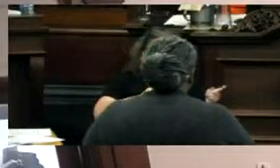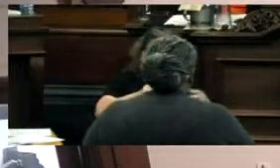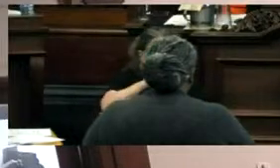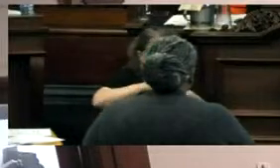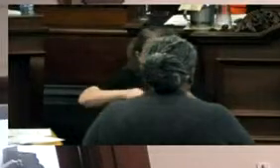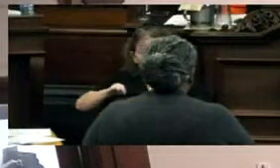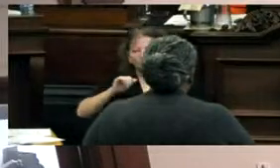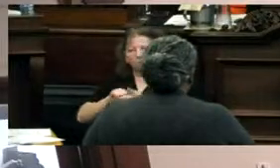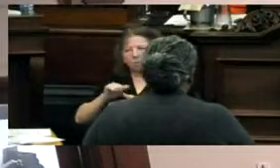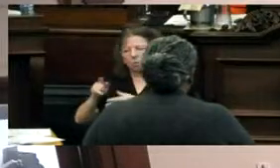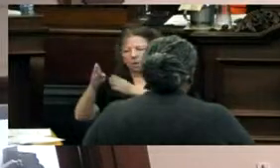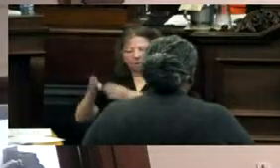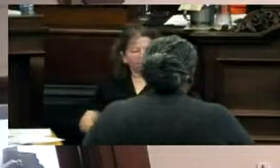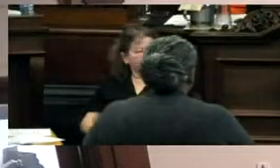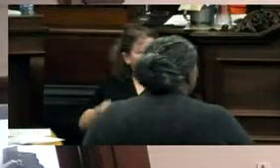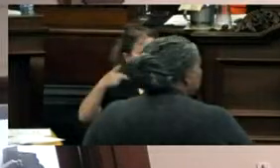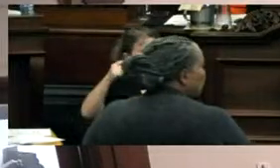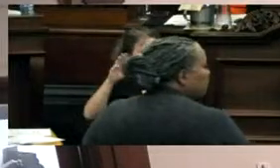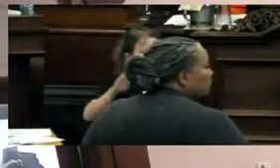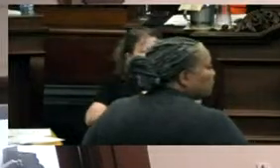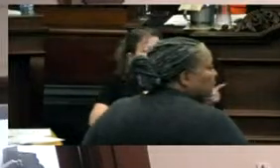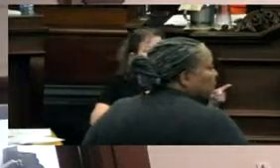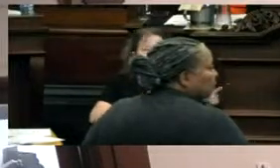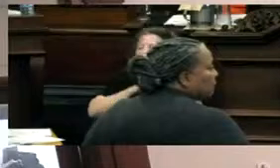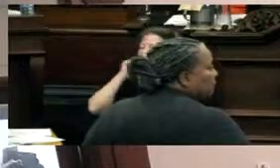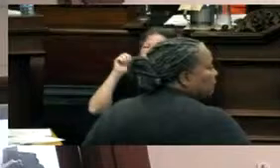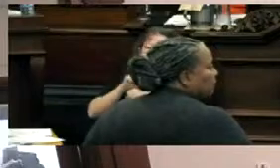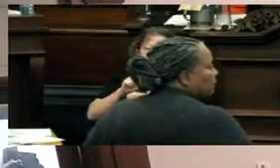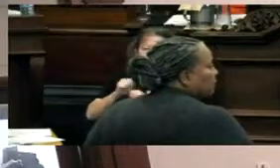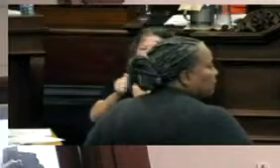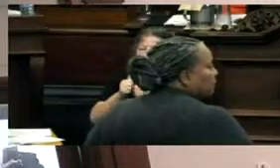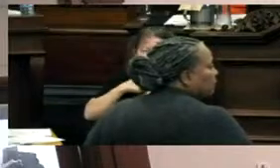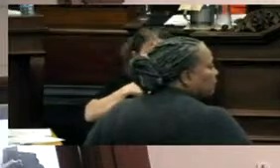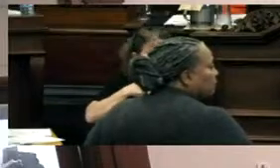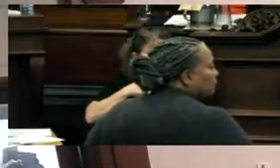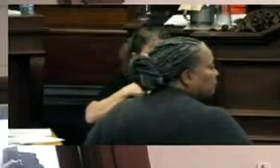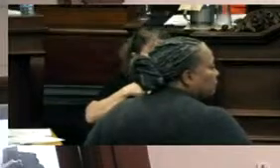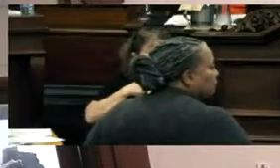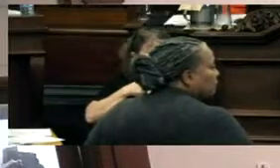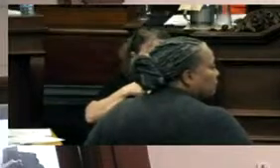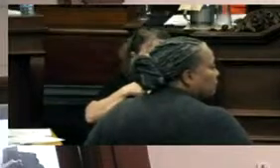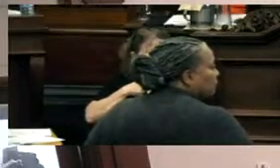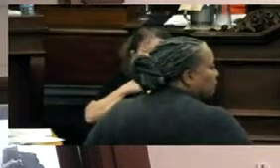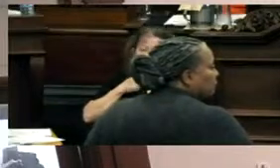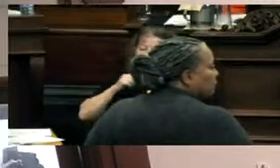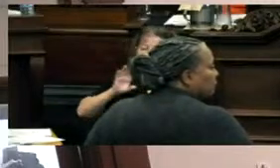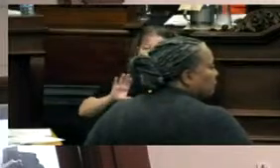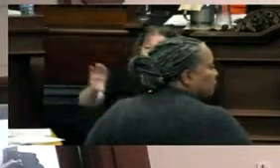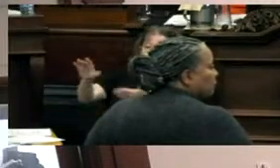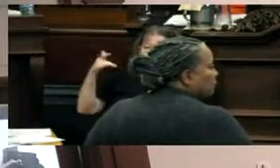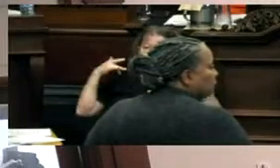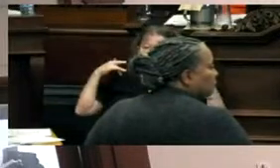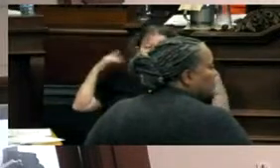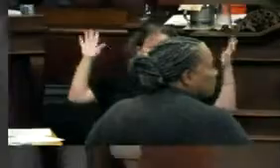corporation counsel, with outside counsel working directly with you versus counsel and the